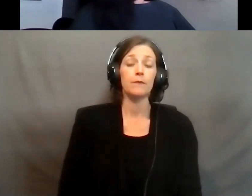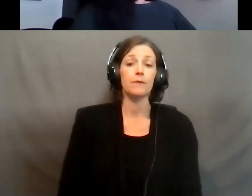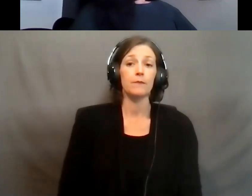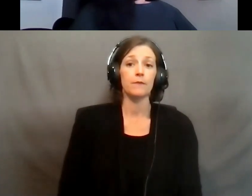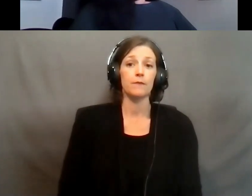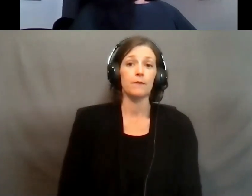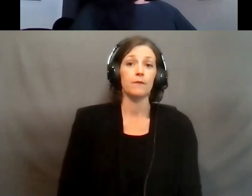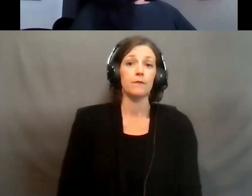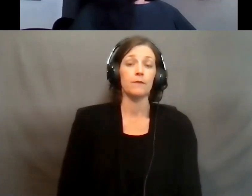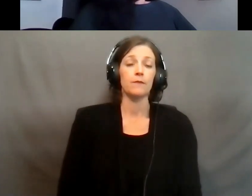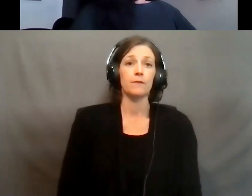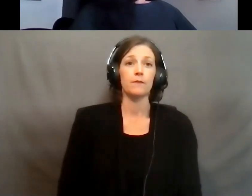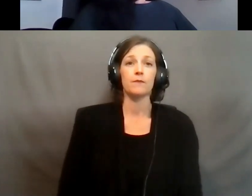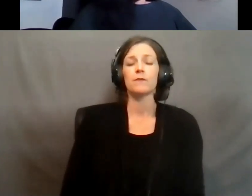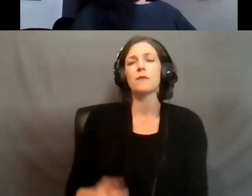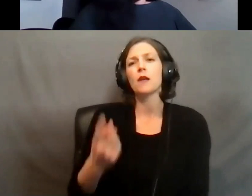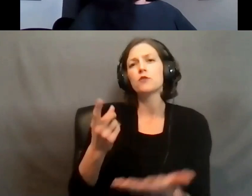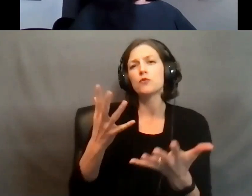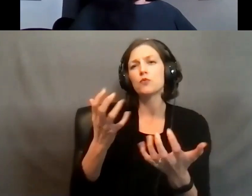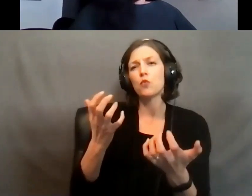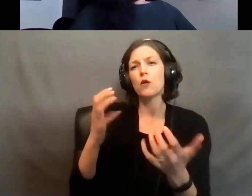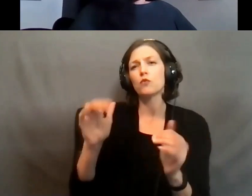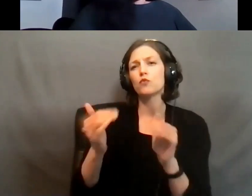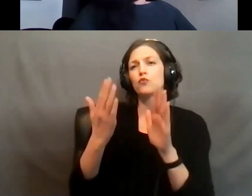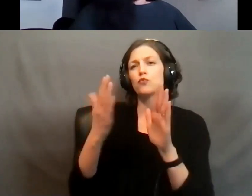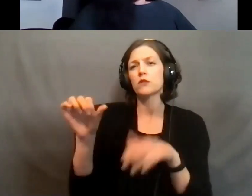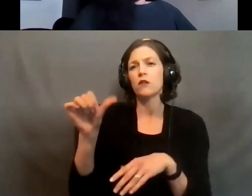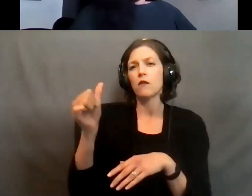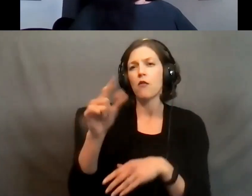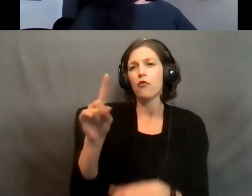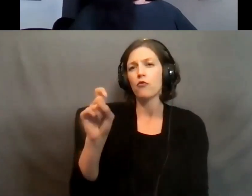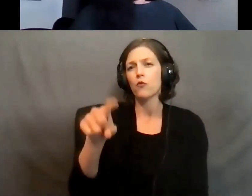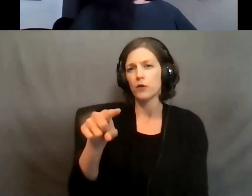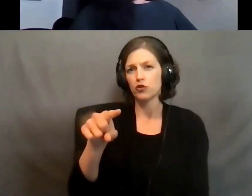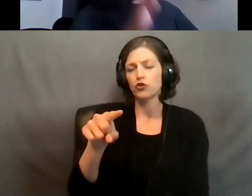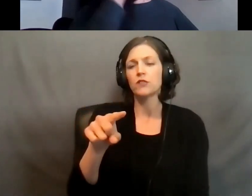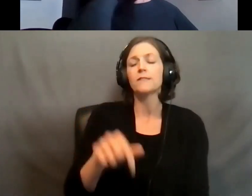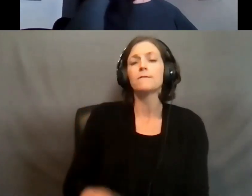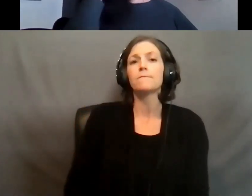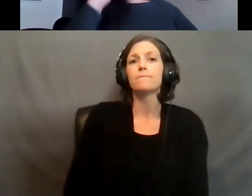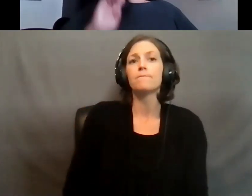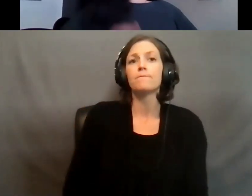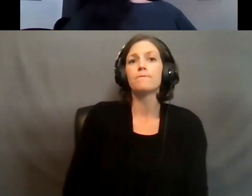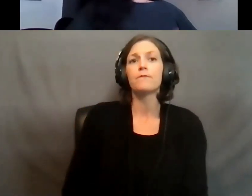Another question I saw coming in is the login details.